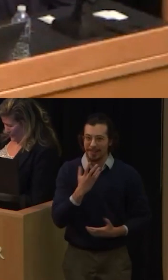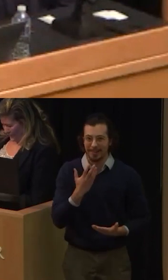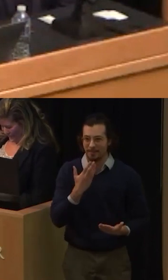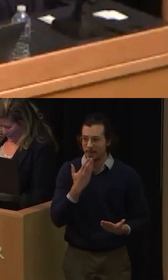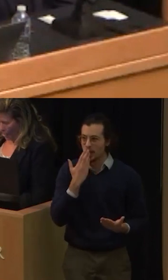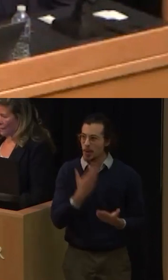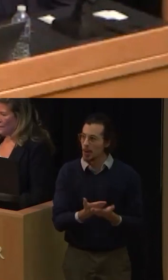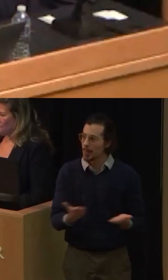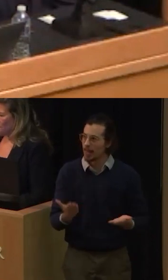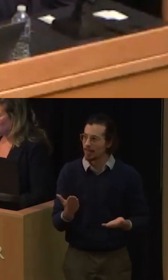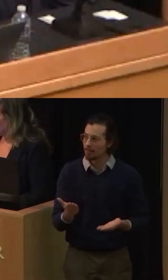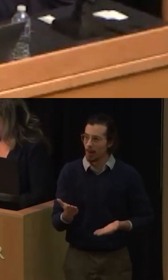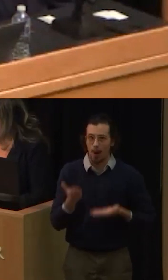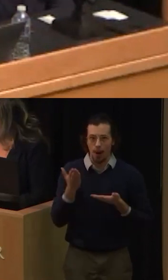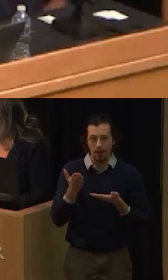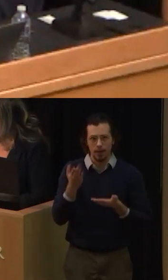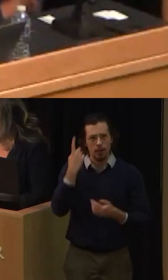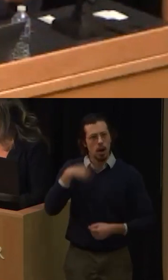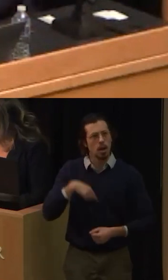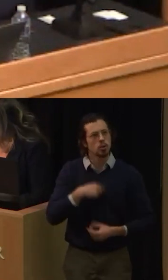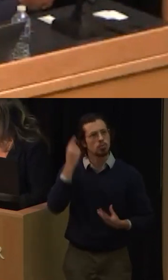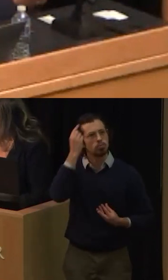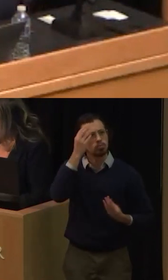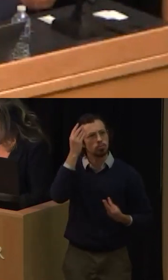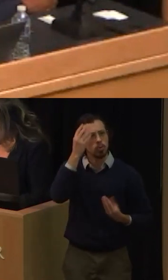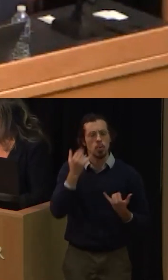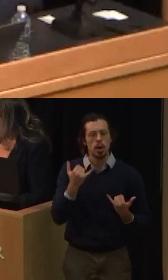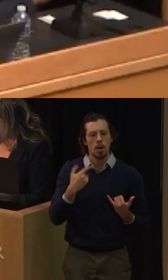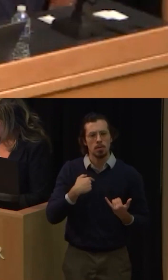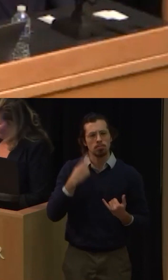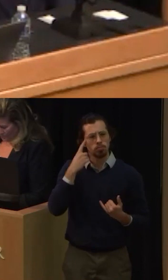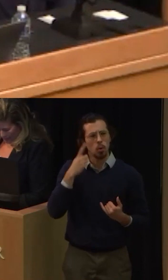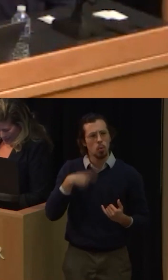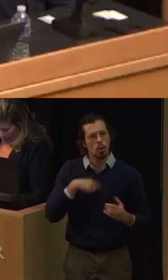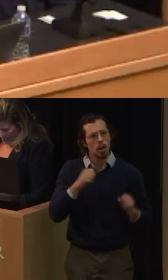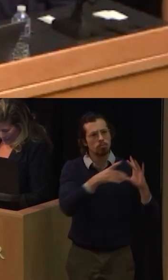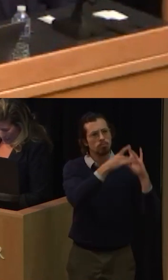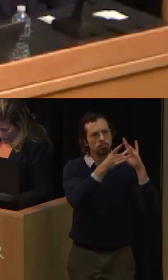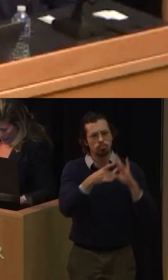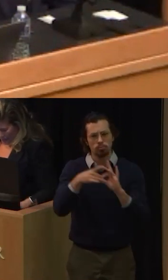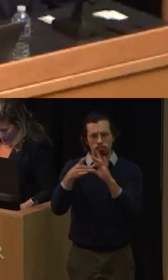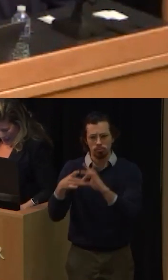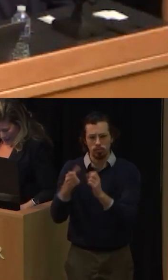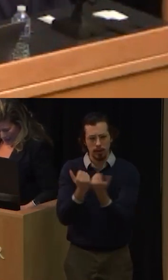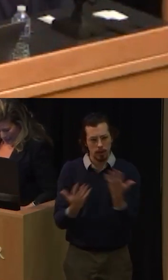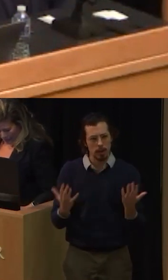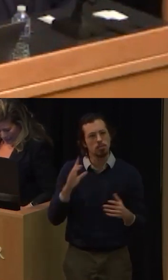that have been offered for us to chew on, so I'll see if we can't weave some of those together in answering this question.